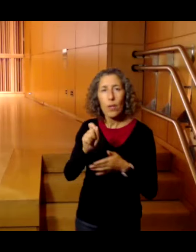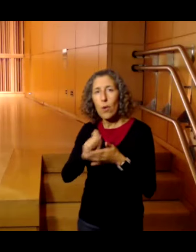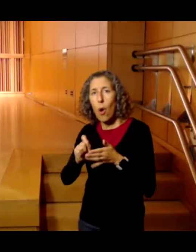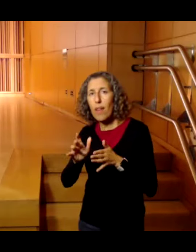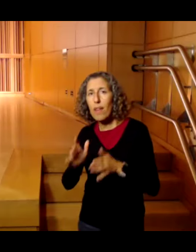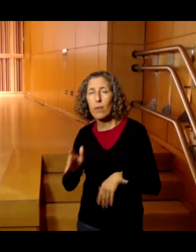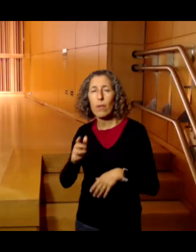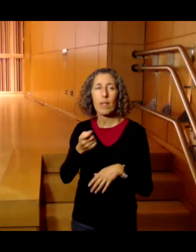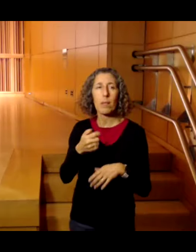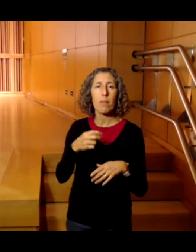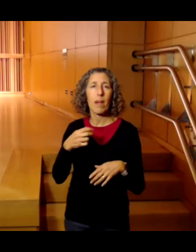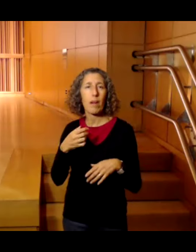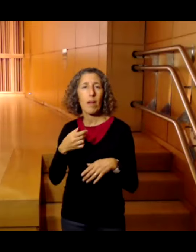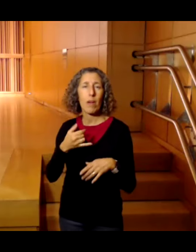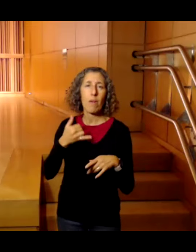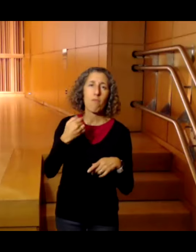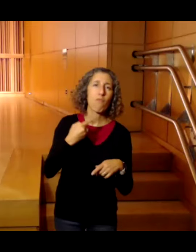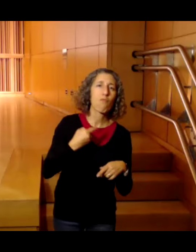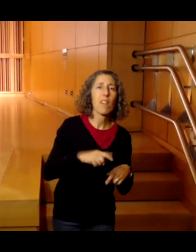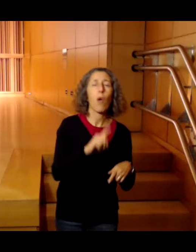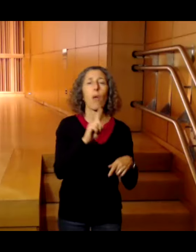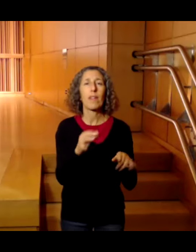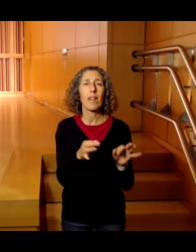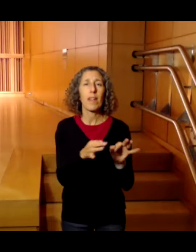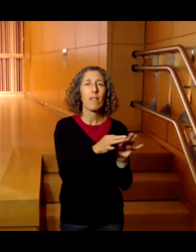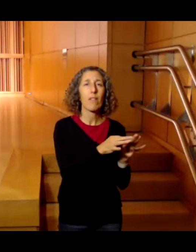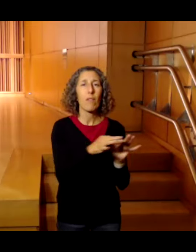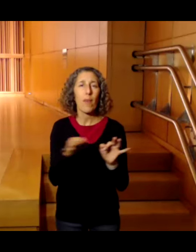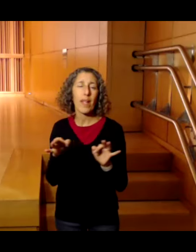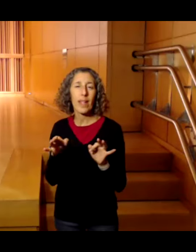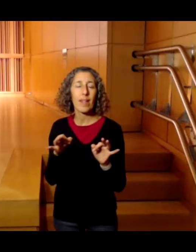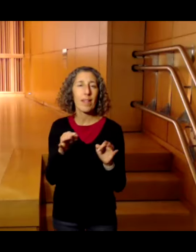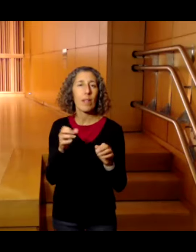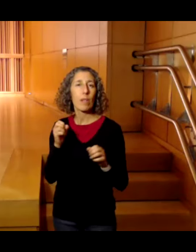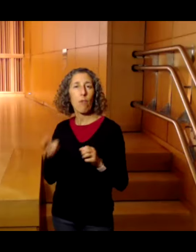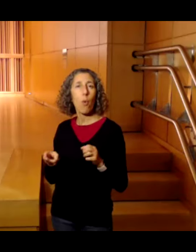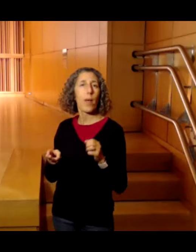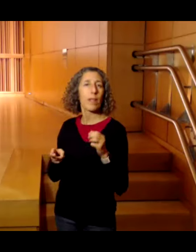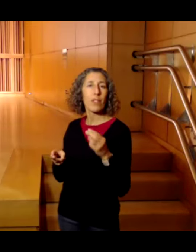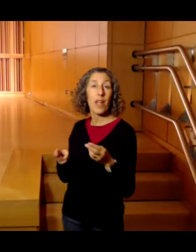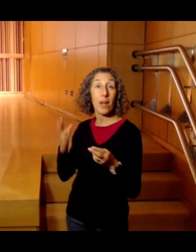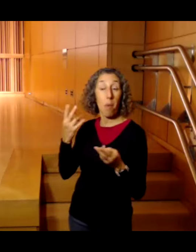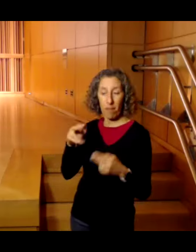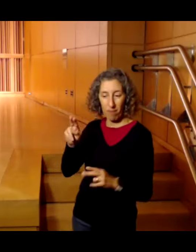and tone at least, if not in words, throwing shade at Nugent's apparent desire for white men.